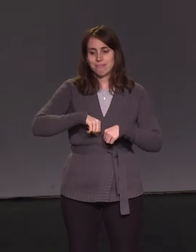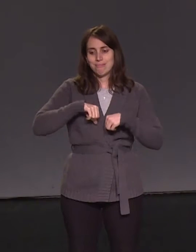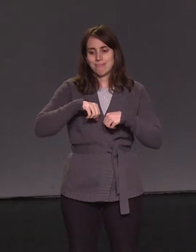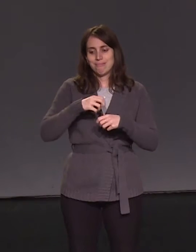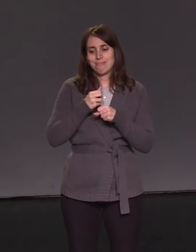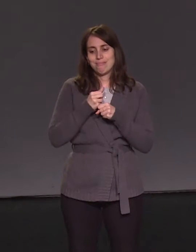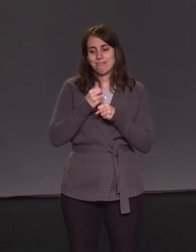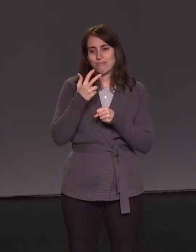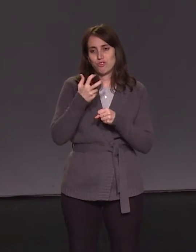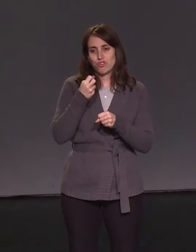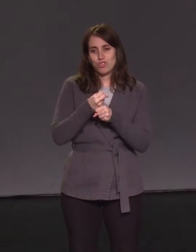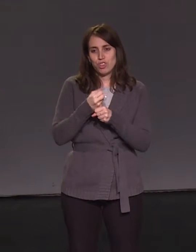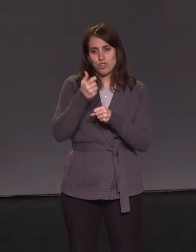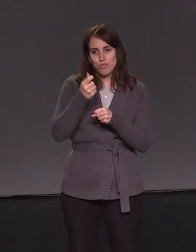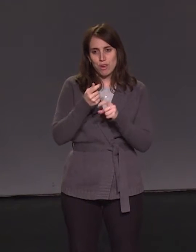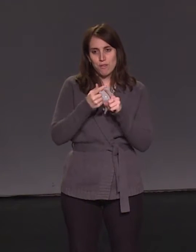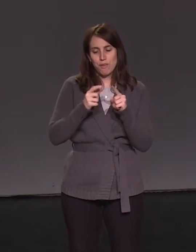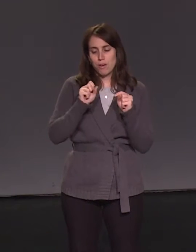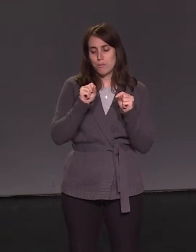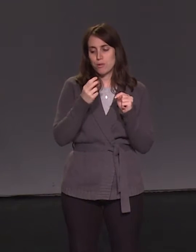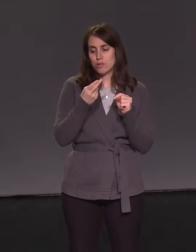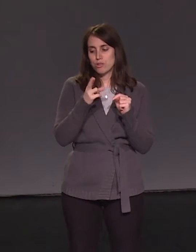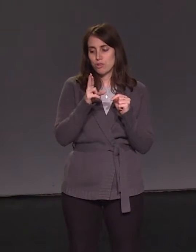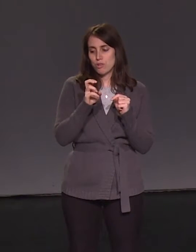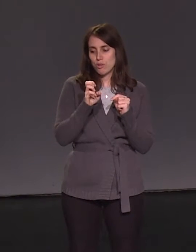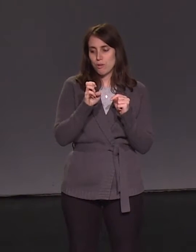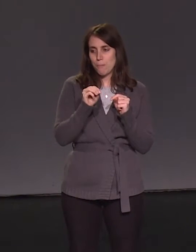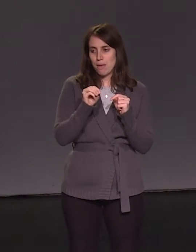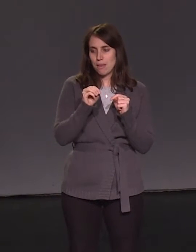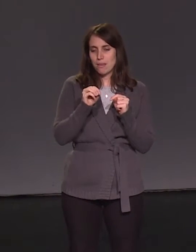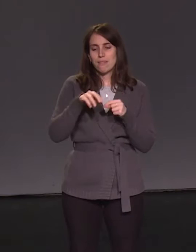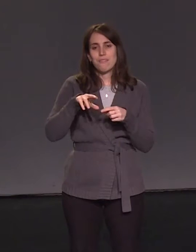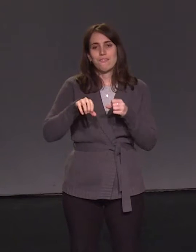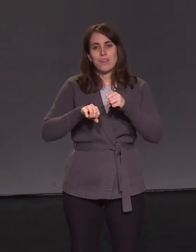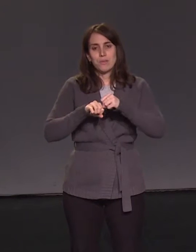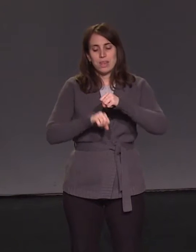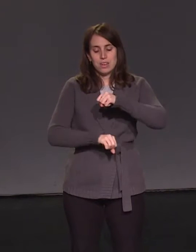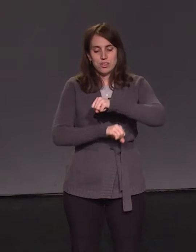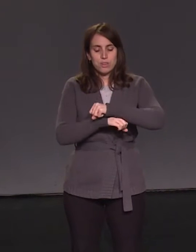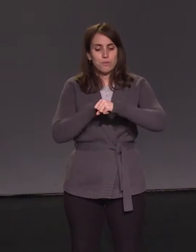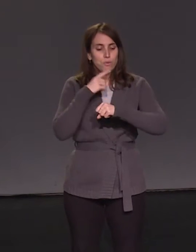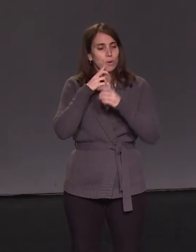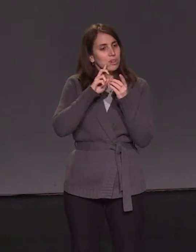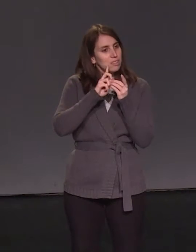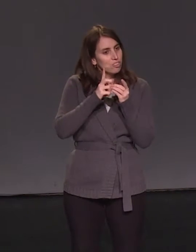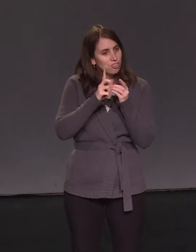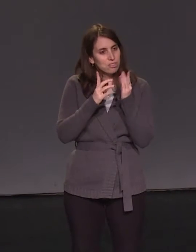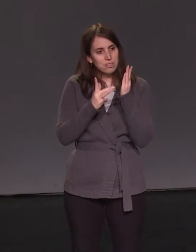Sherman Foundation’s Rosin Fund for digital technology initiative, and we’re halfway through that.